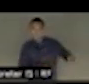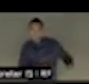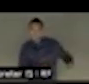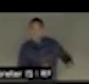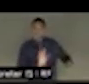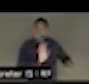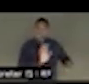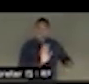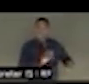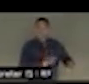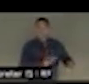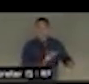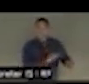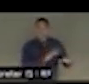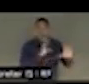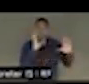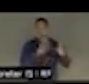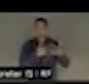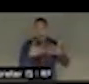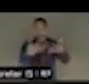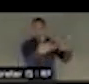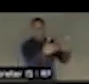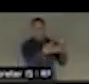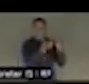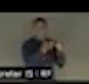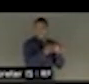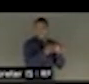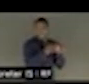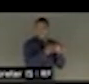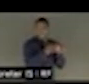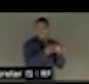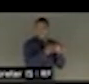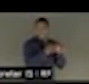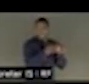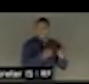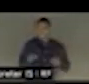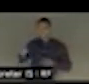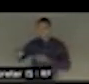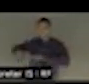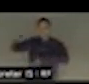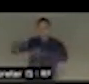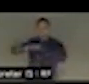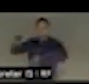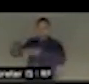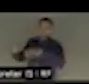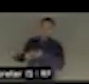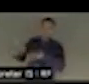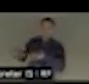it's also possible that they will improve in the future. And to make sure that everything or as